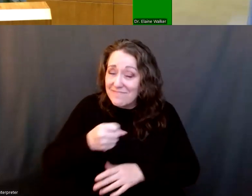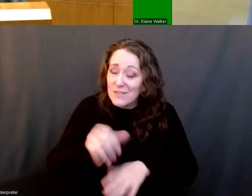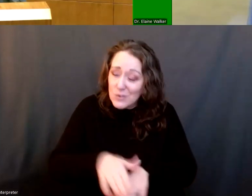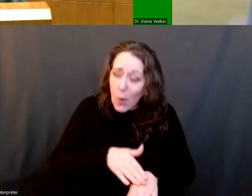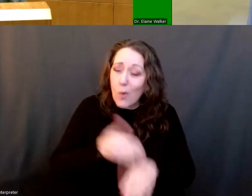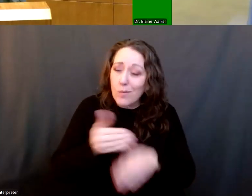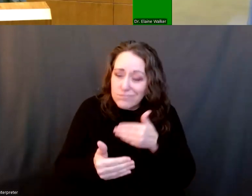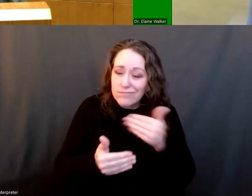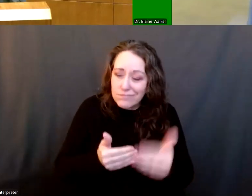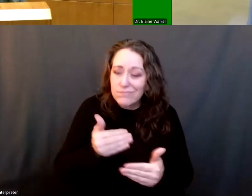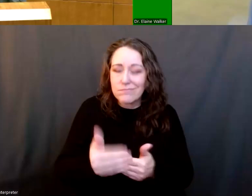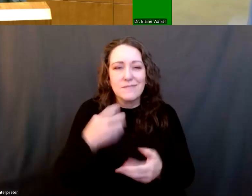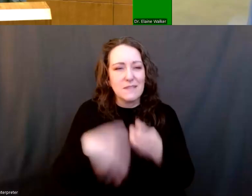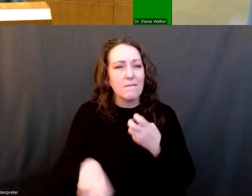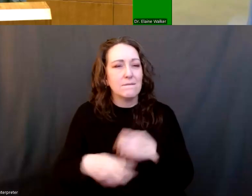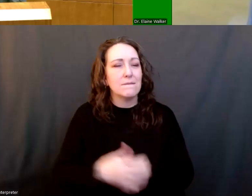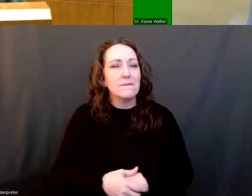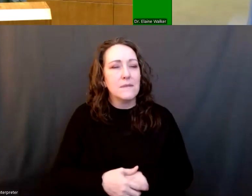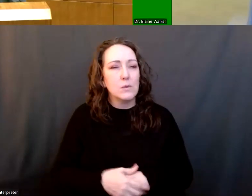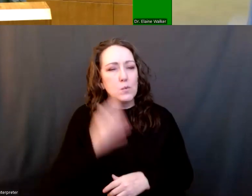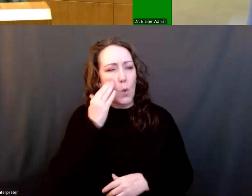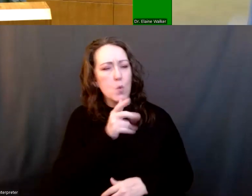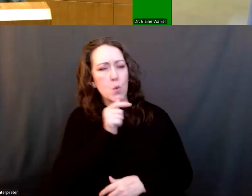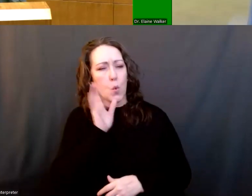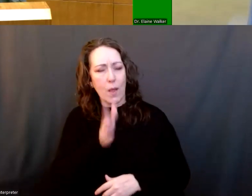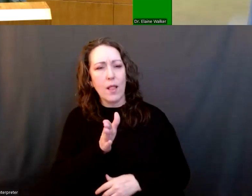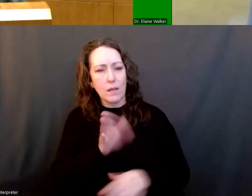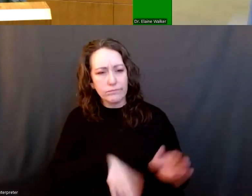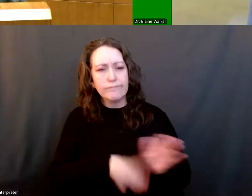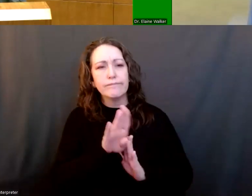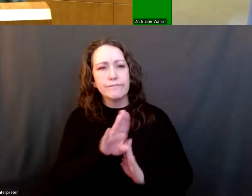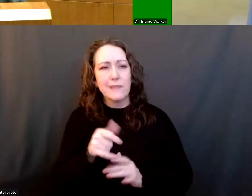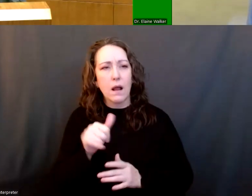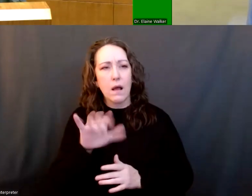it's still very difficult to tell who is going to develop a psychotic disorder among all the people